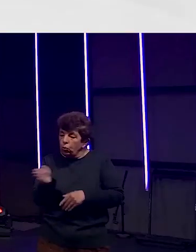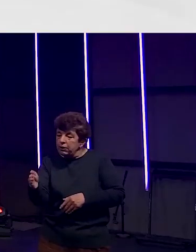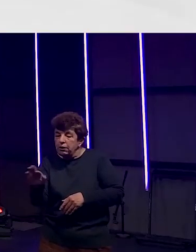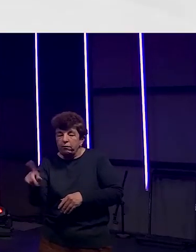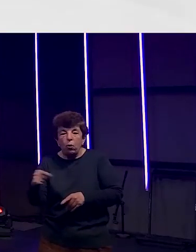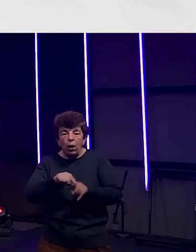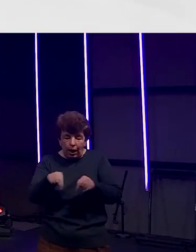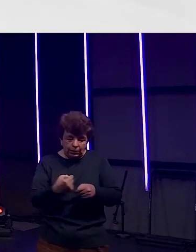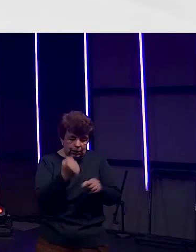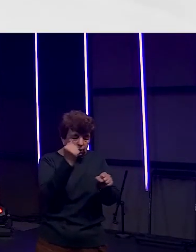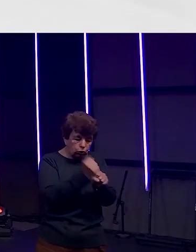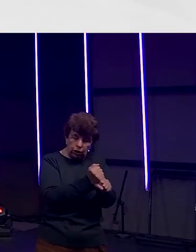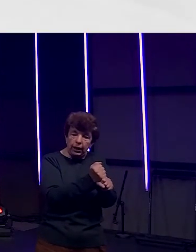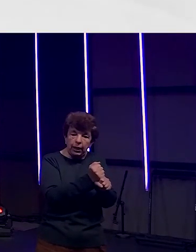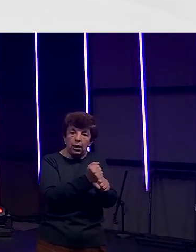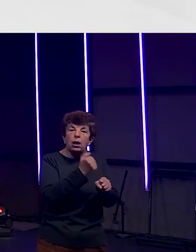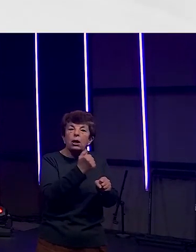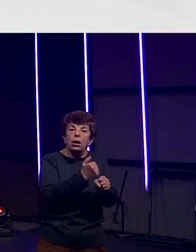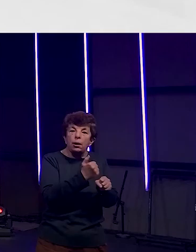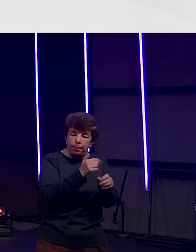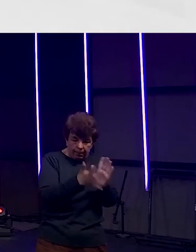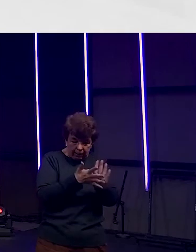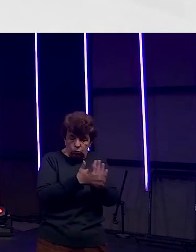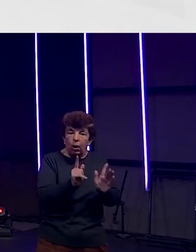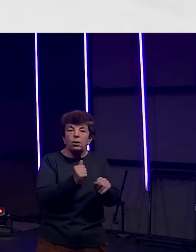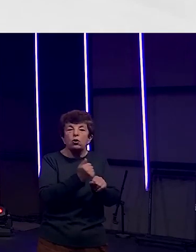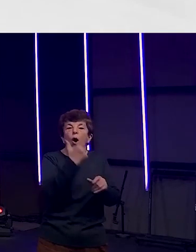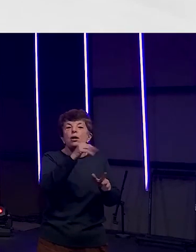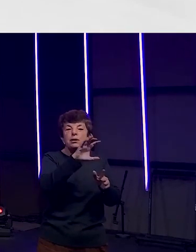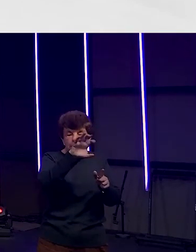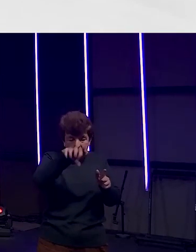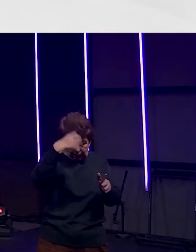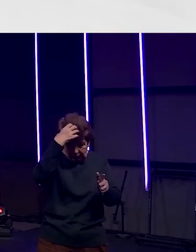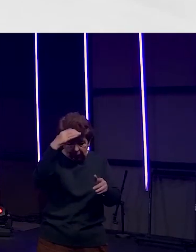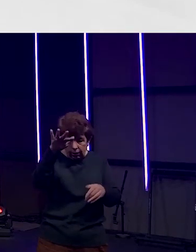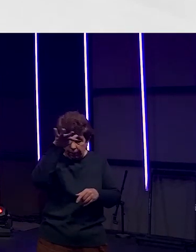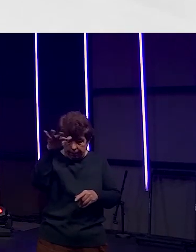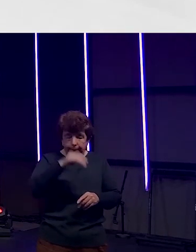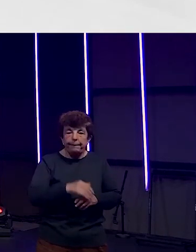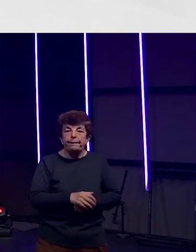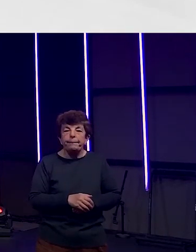Well the G stands for God's kingdom. What are we talking about when we're talking about the